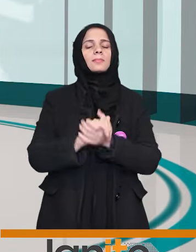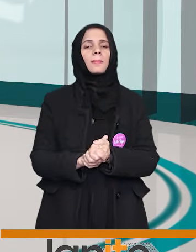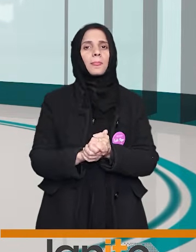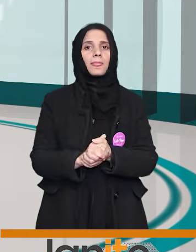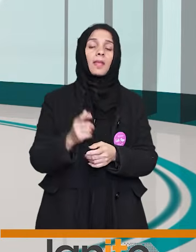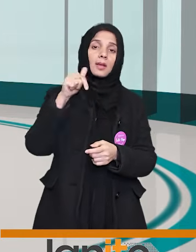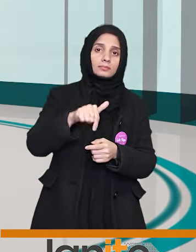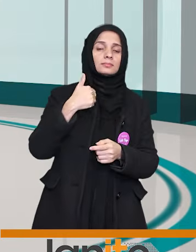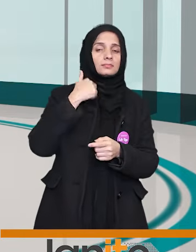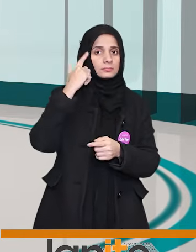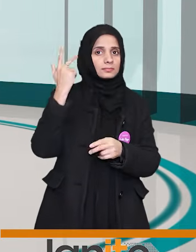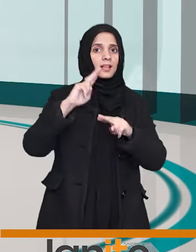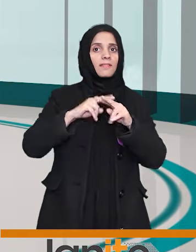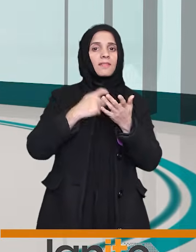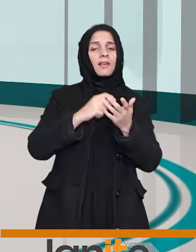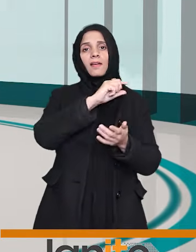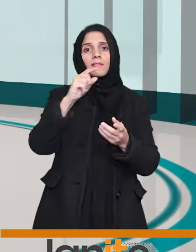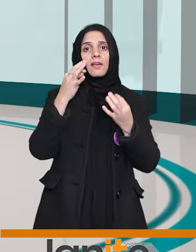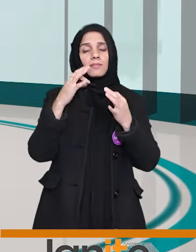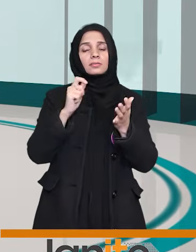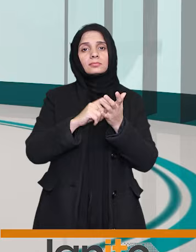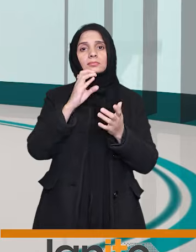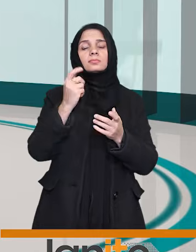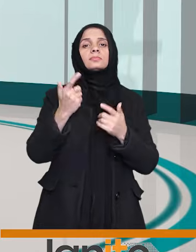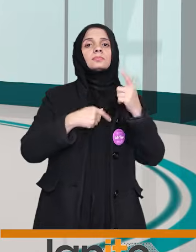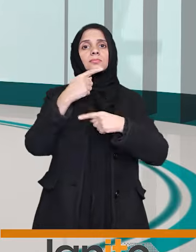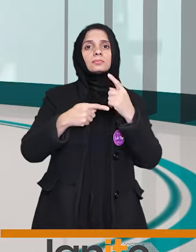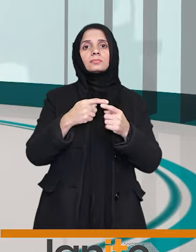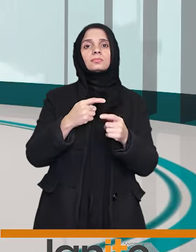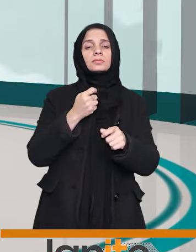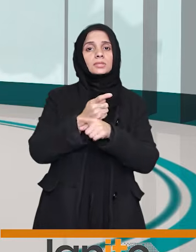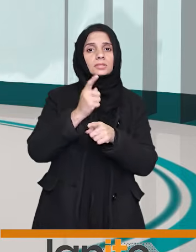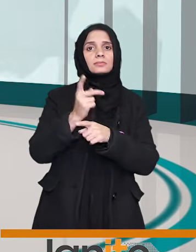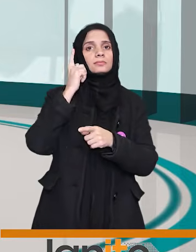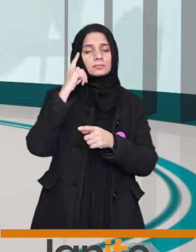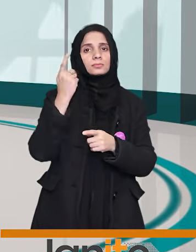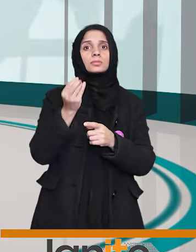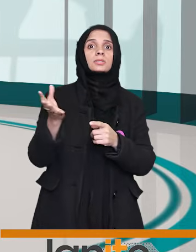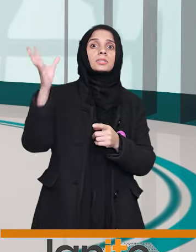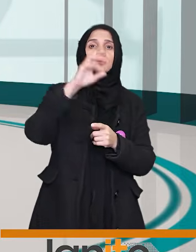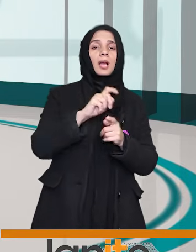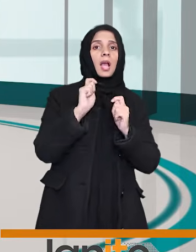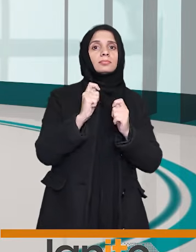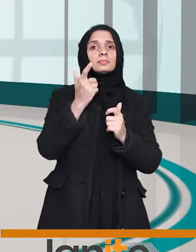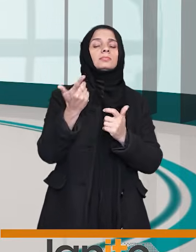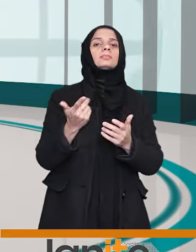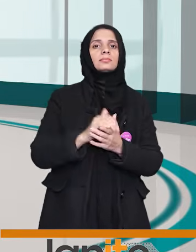Let's look at freelancer.com with a notice that this is one of the strong freelance marketplaces.